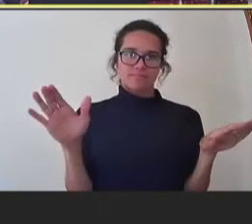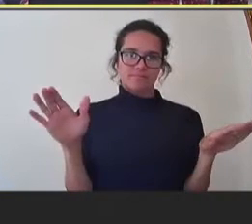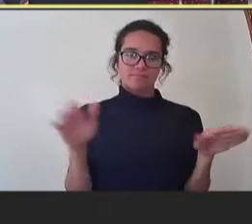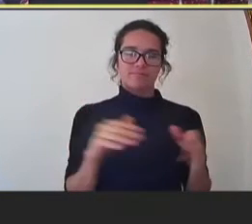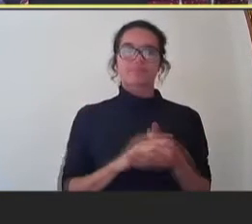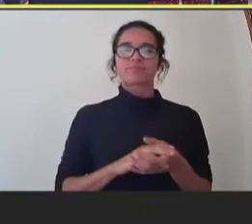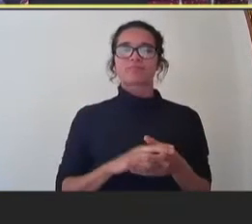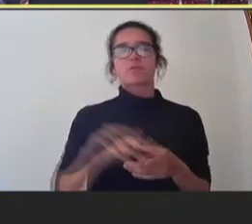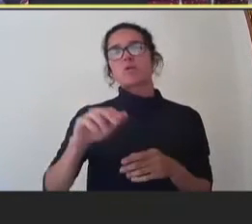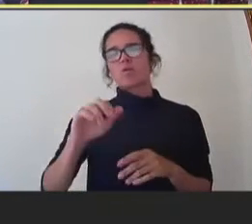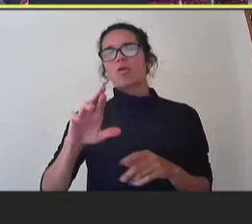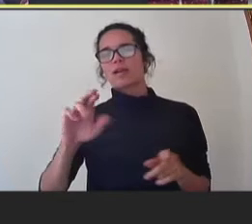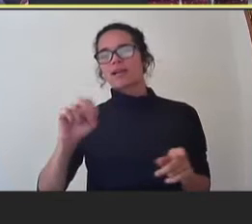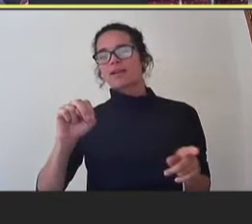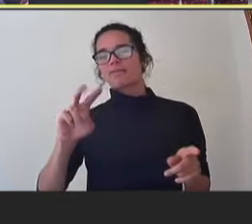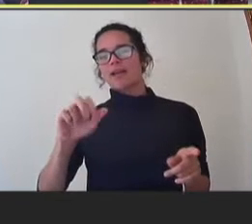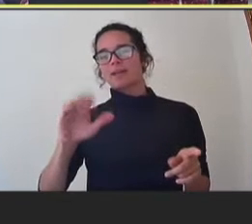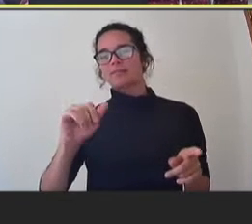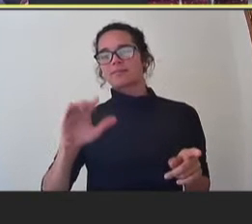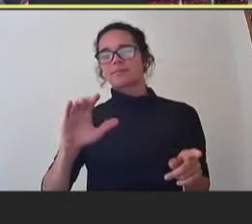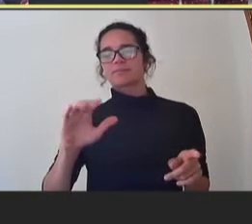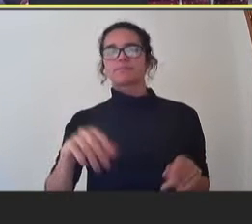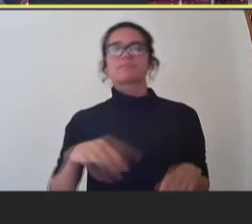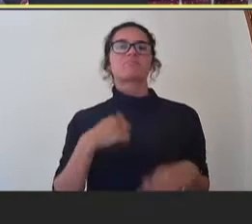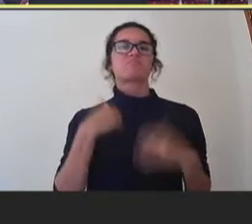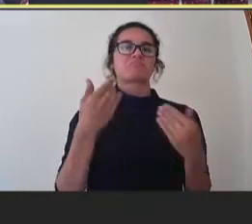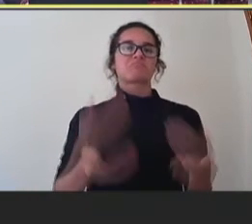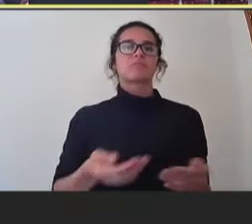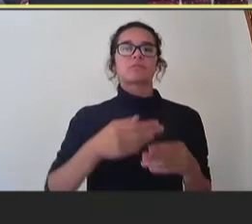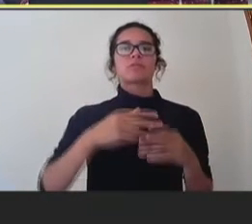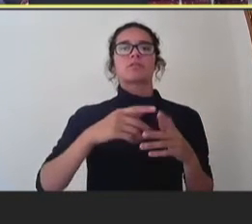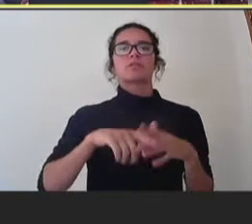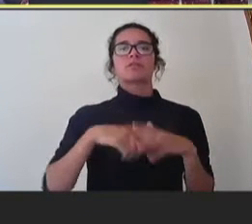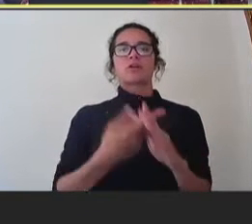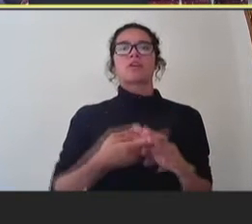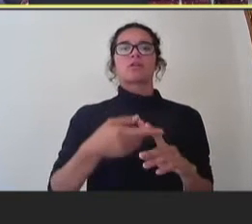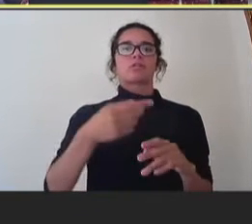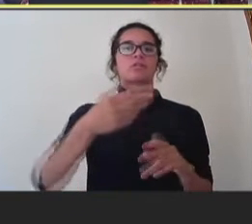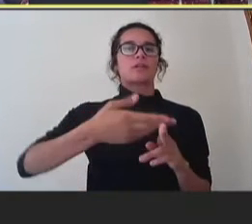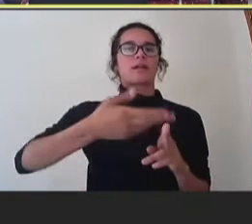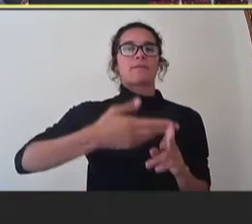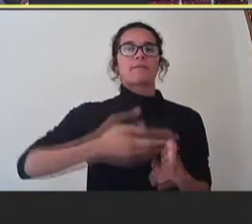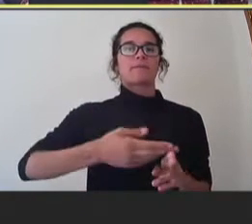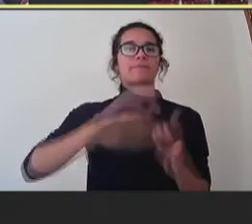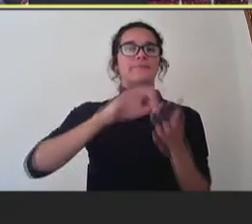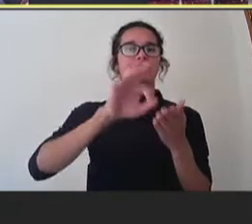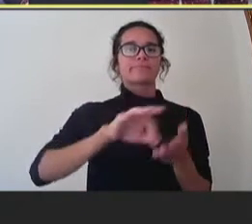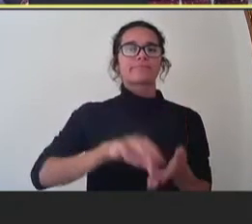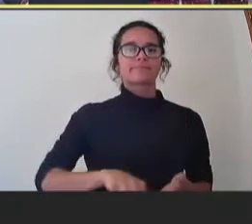So, I'm going to go ahead and start roll call for today's meeting. If you are on the Zoom,